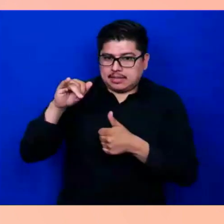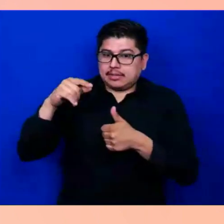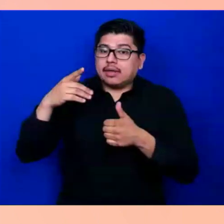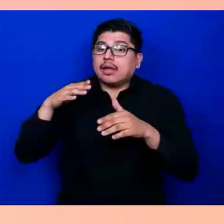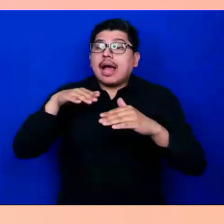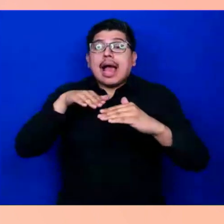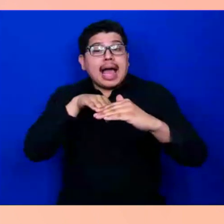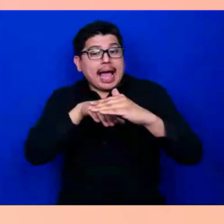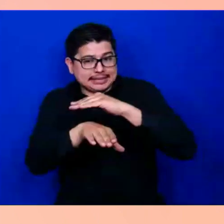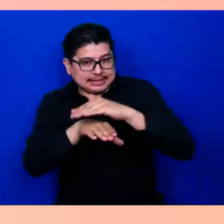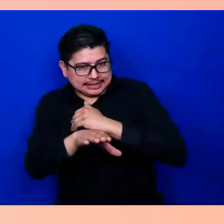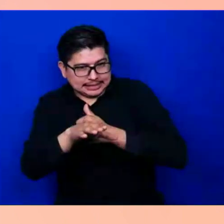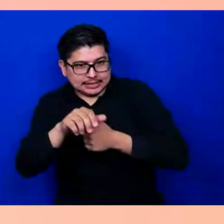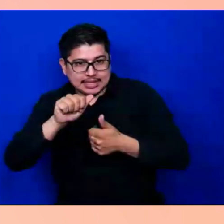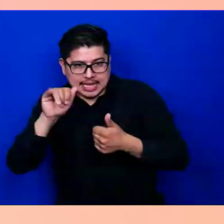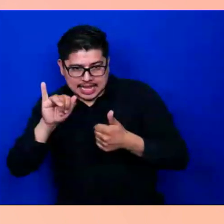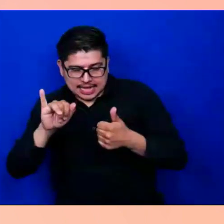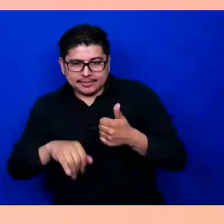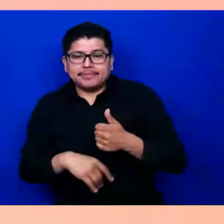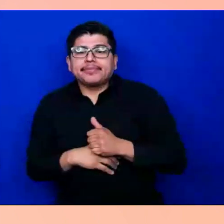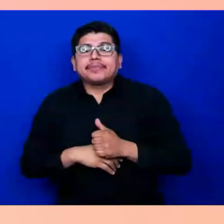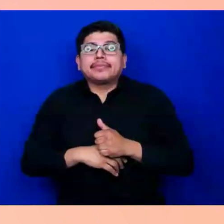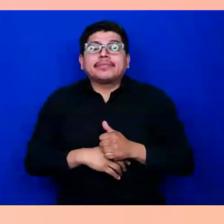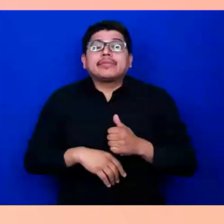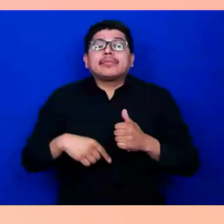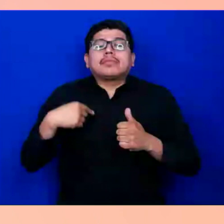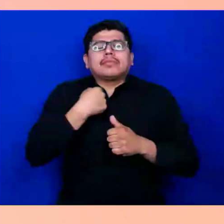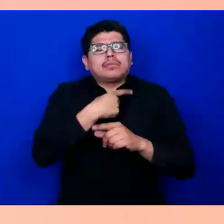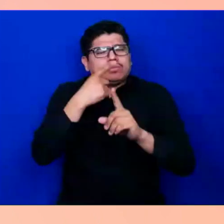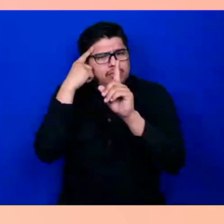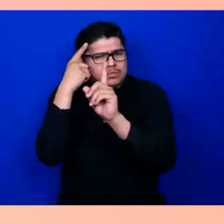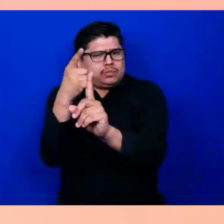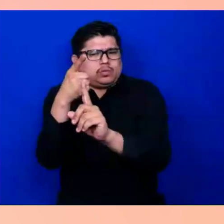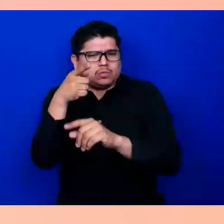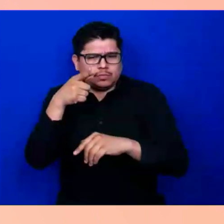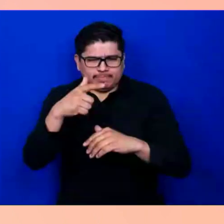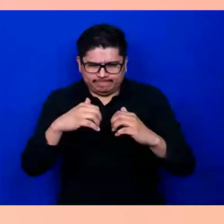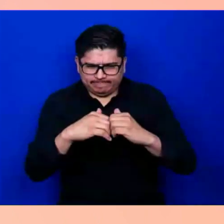and we enter build inclusively by focusing on three principles.